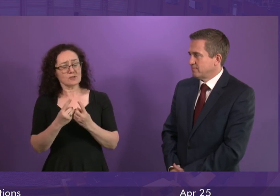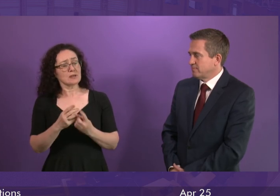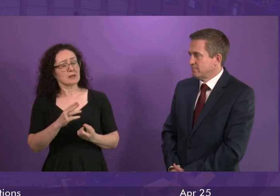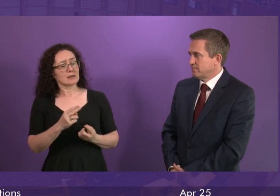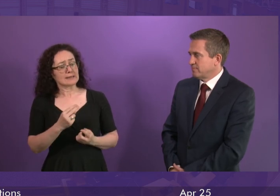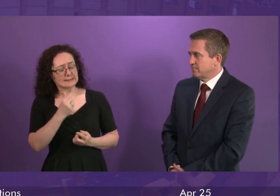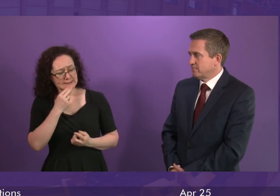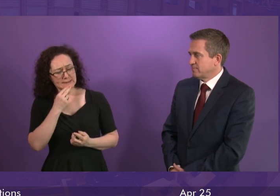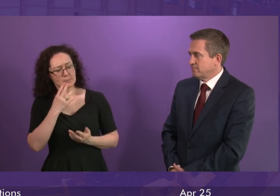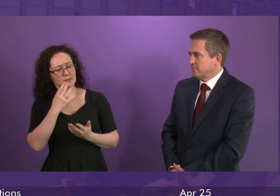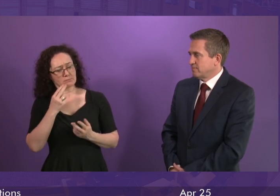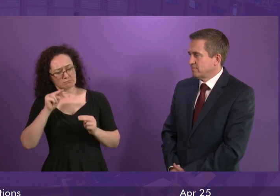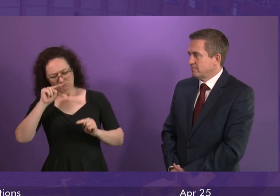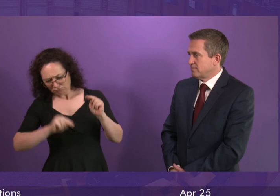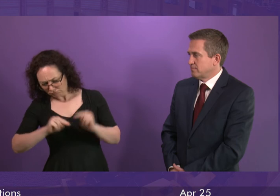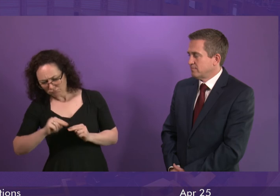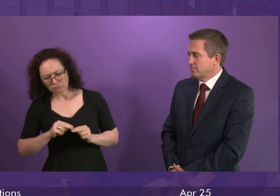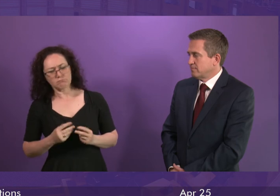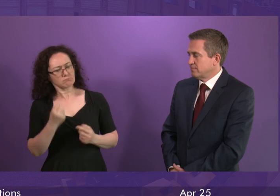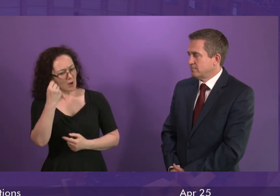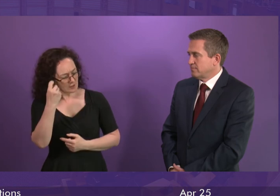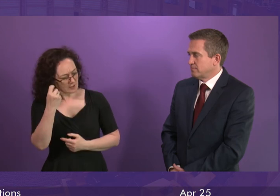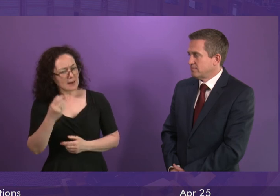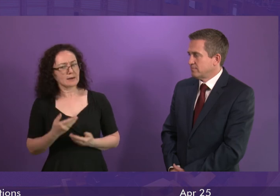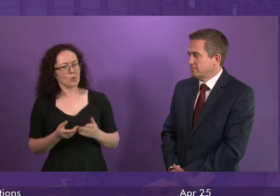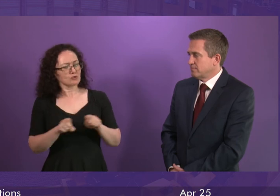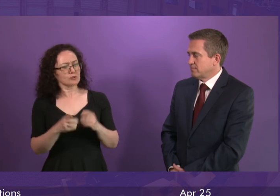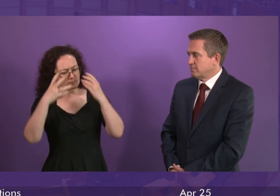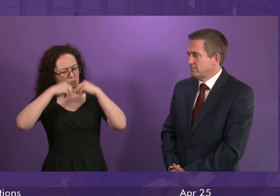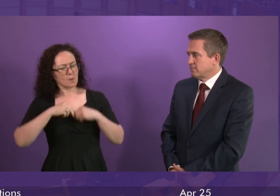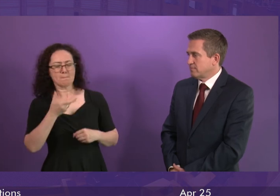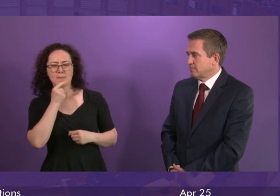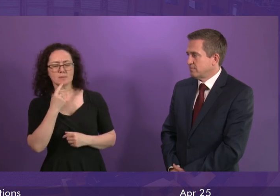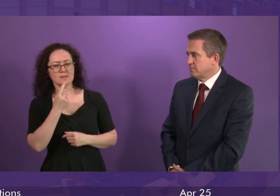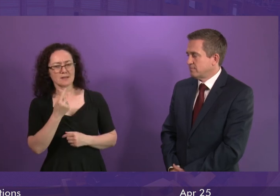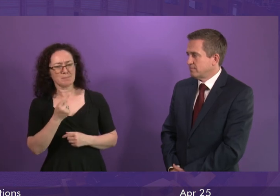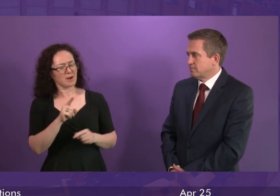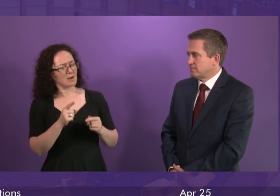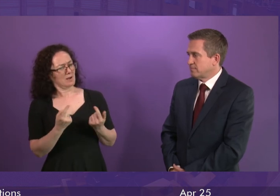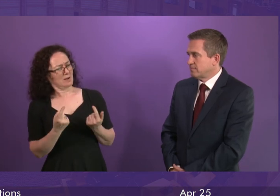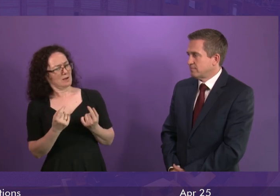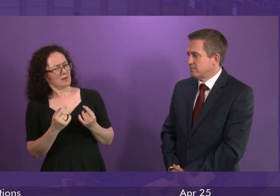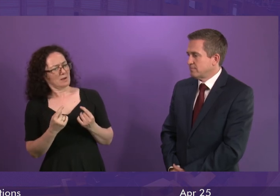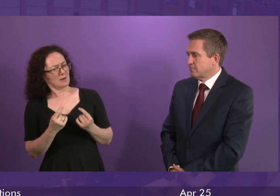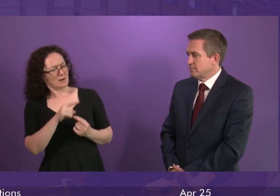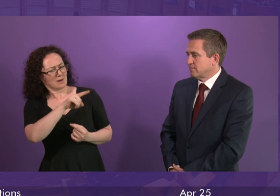seriously and we should listen to all views on them. Contrary to what some on the Tory and Labour benches seem to think, I think that we should particularly listen to the